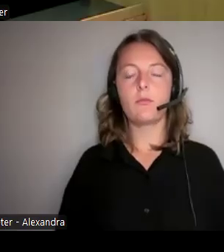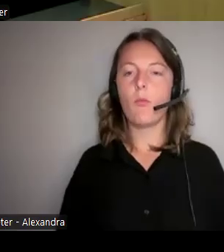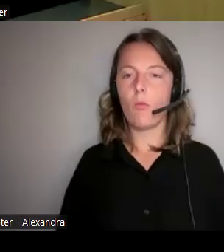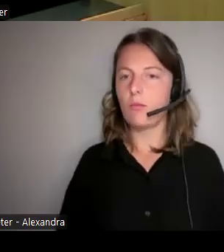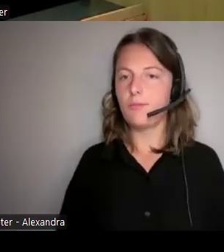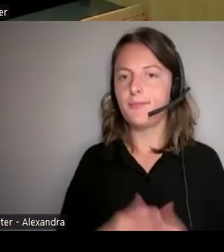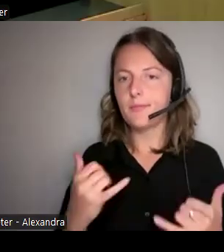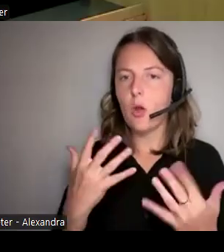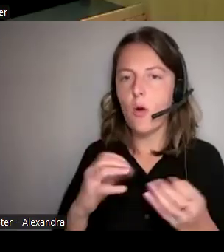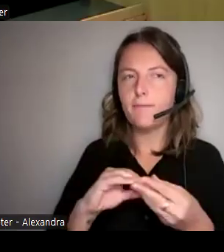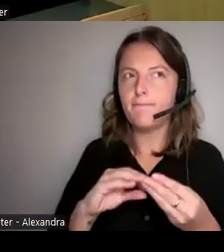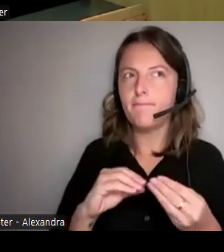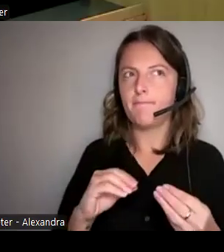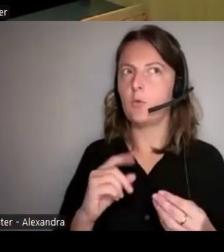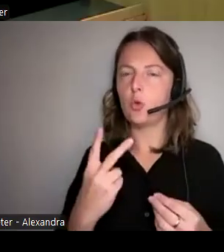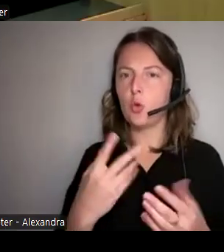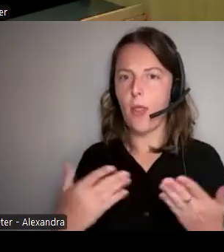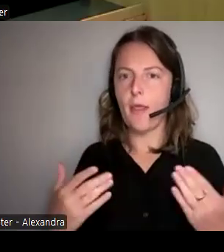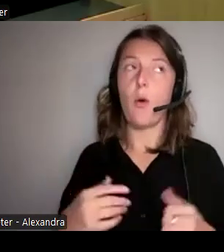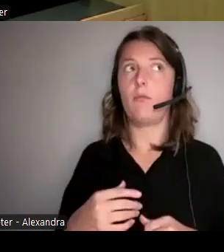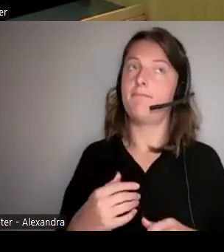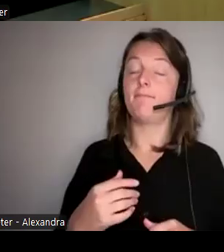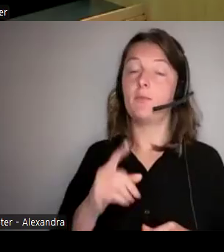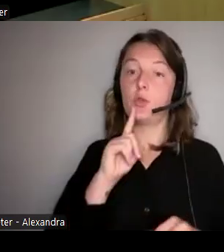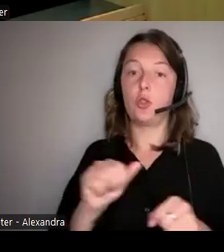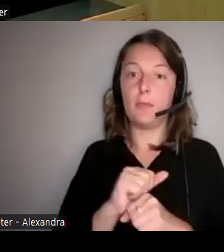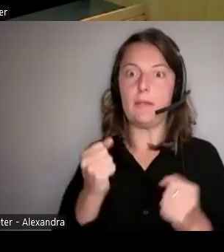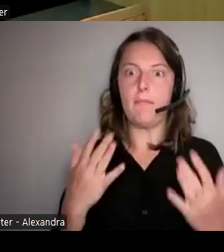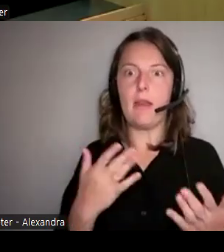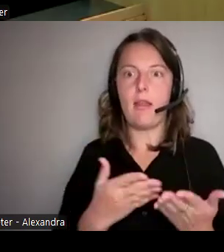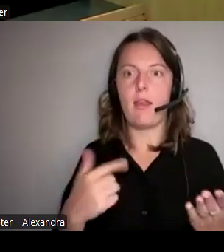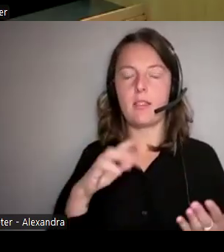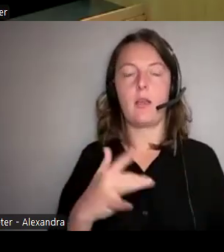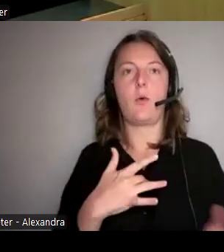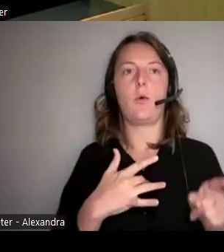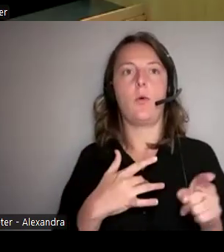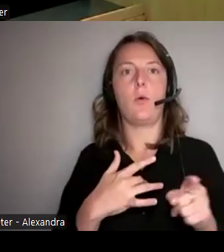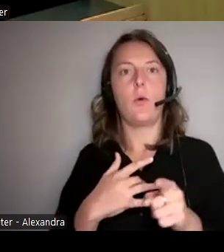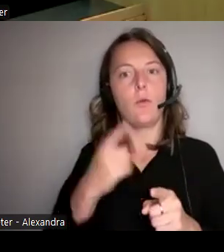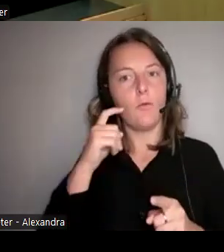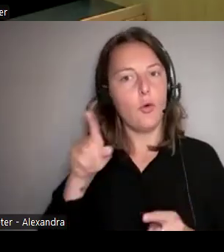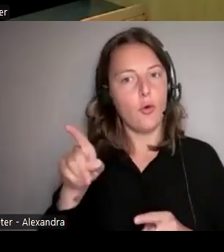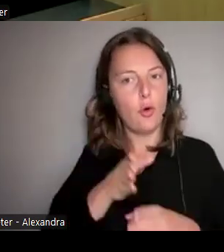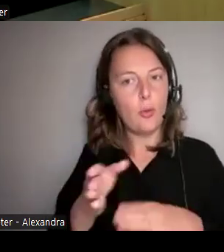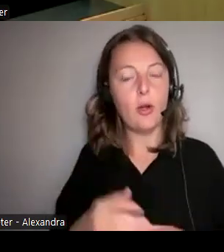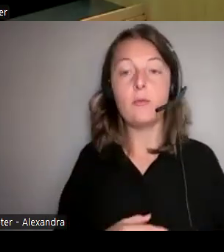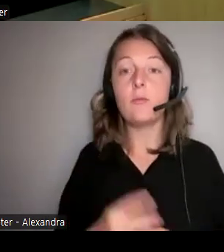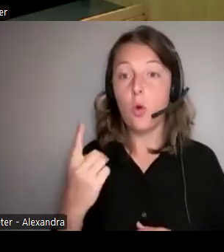there are many things that strike me about the arc of of Pat's career. One of them um is that each of